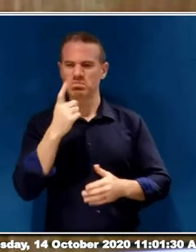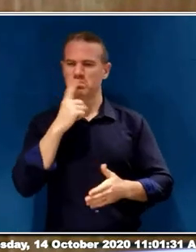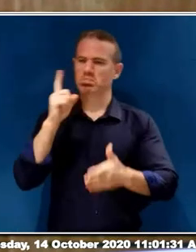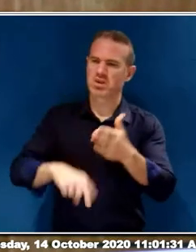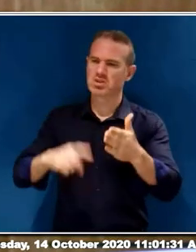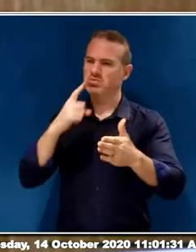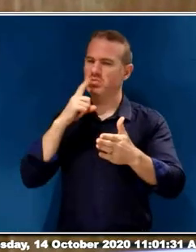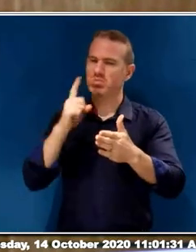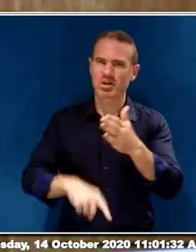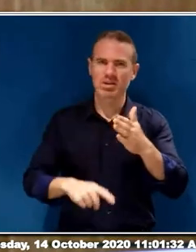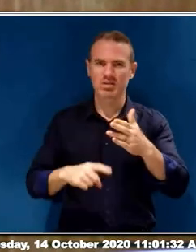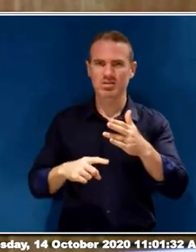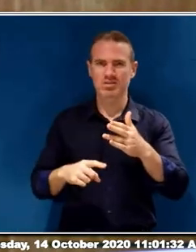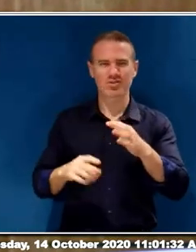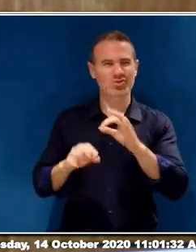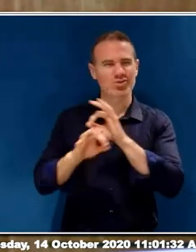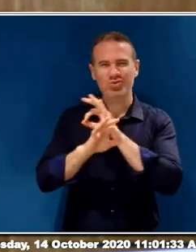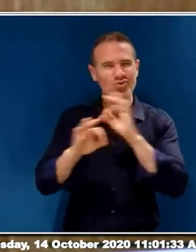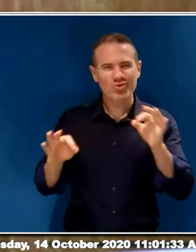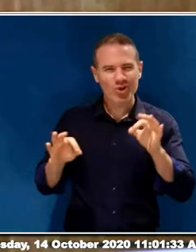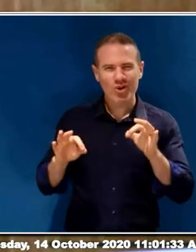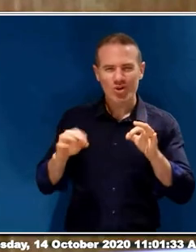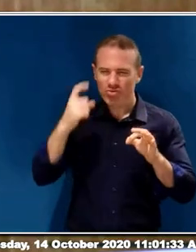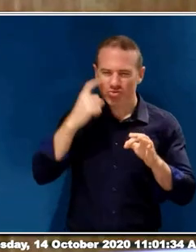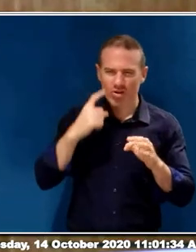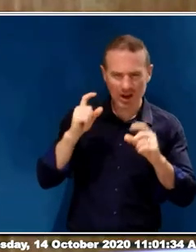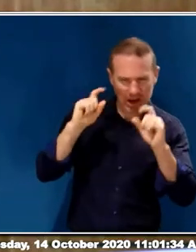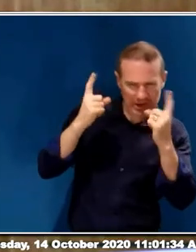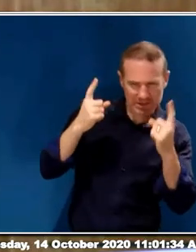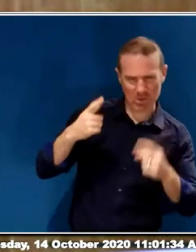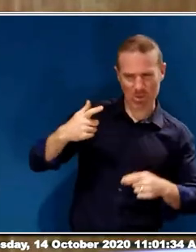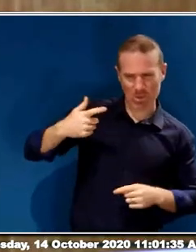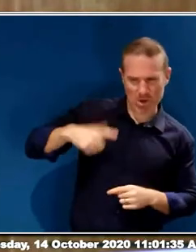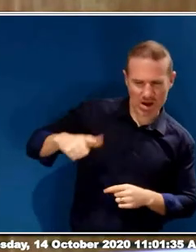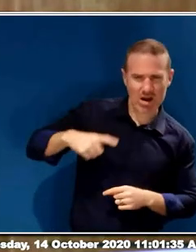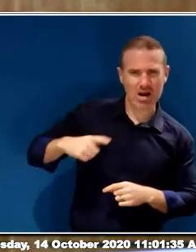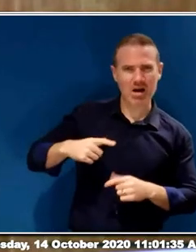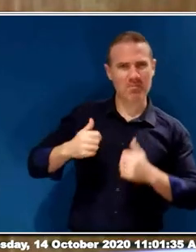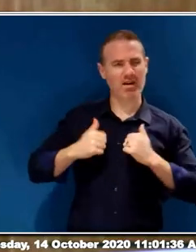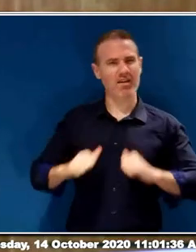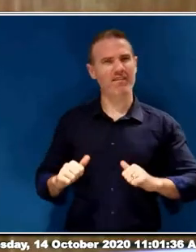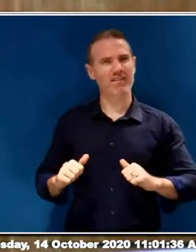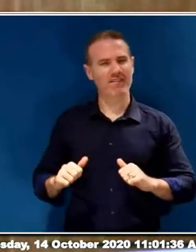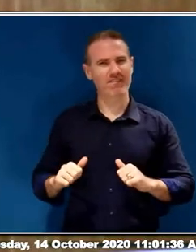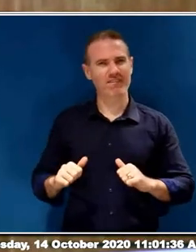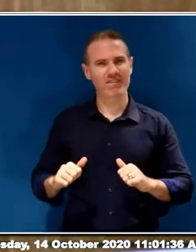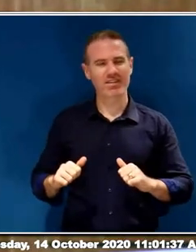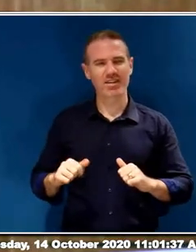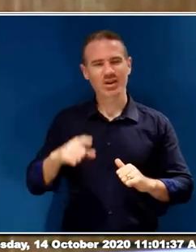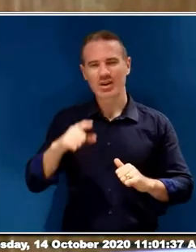the reason for it and proactively trying to find and put preventions